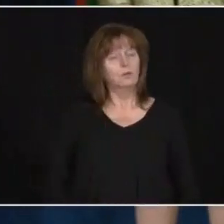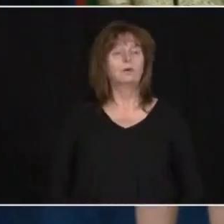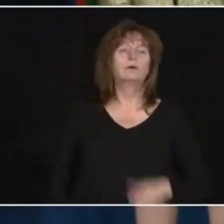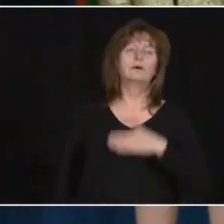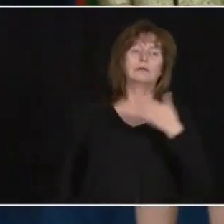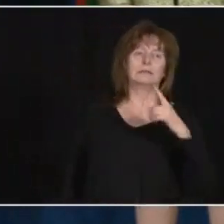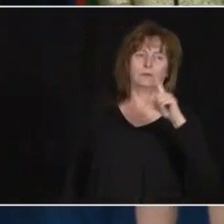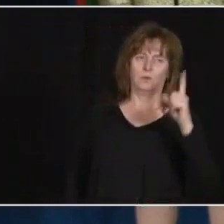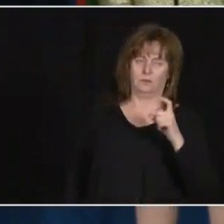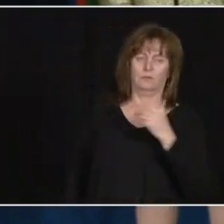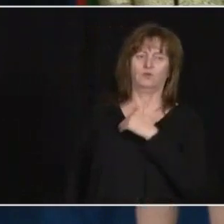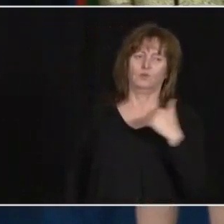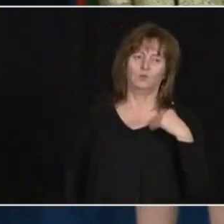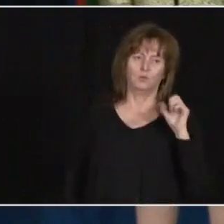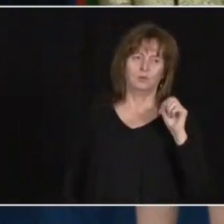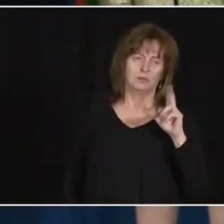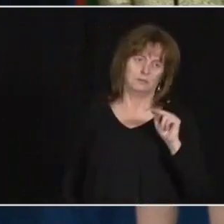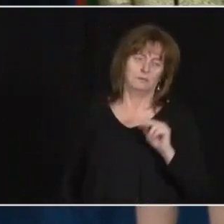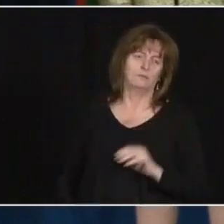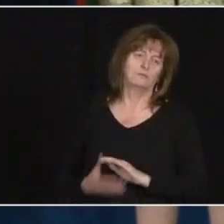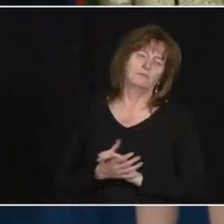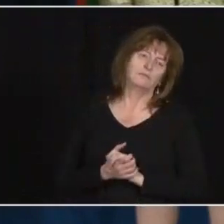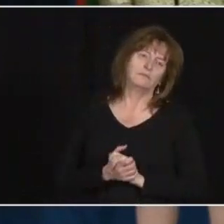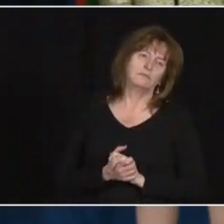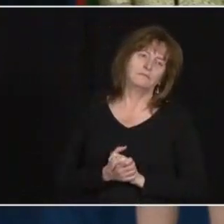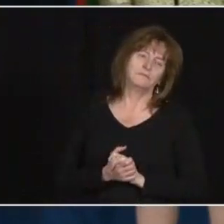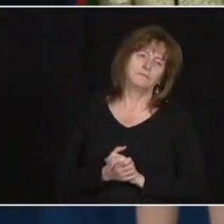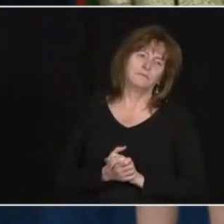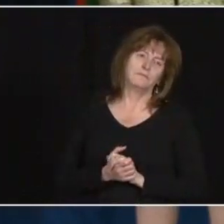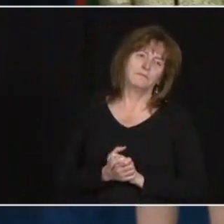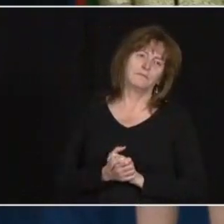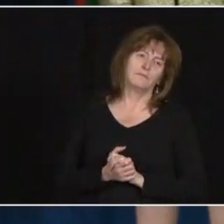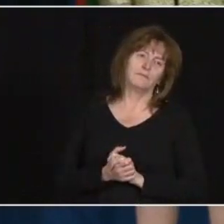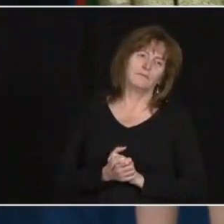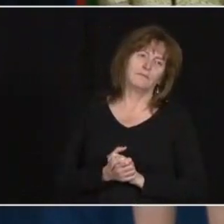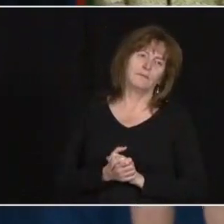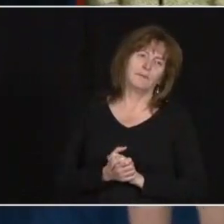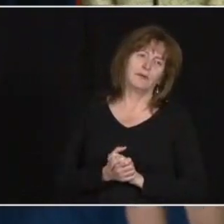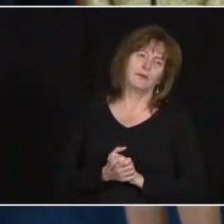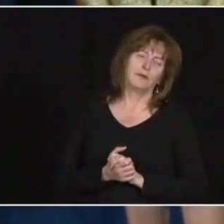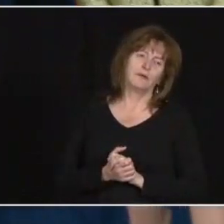Antonella Artuso from the Toronto Sun. REPORTER: Good afternoon. This is a